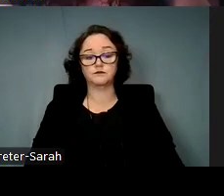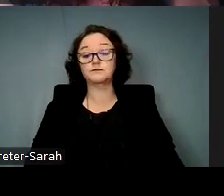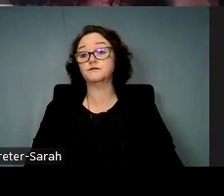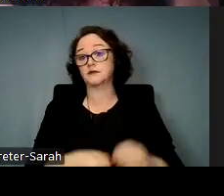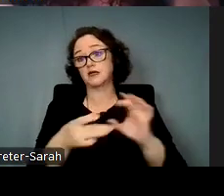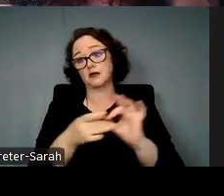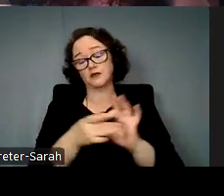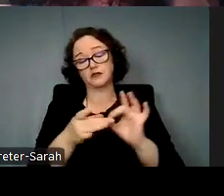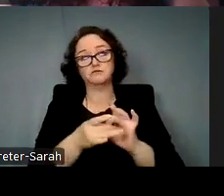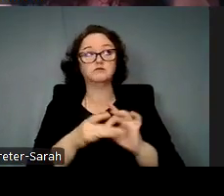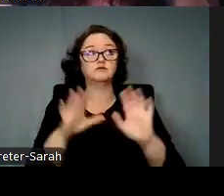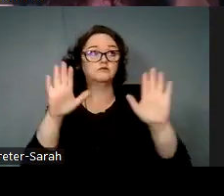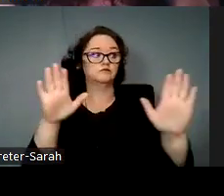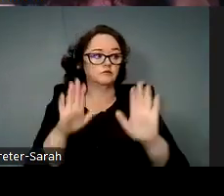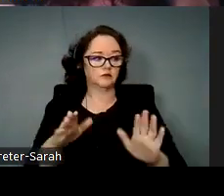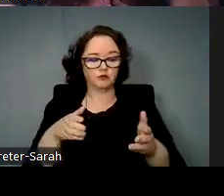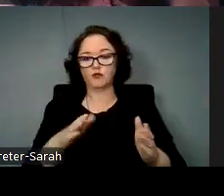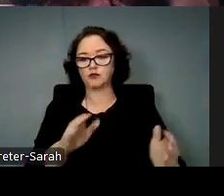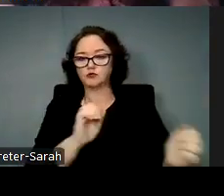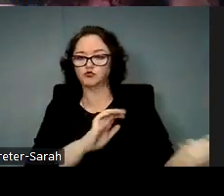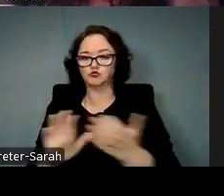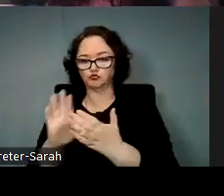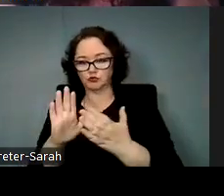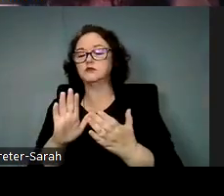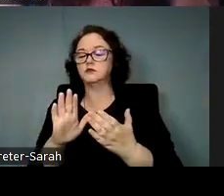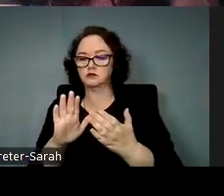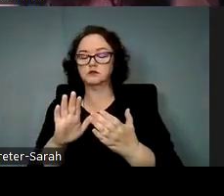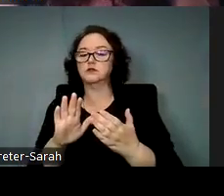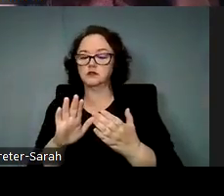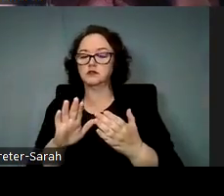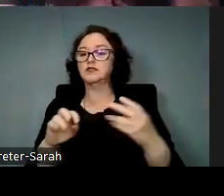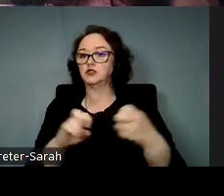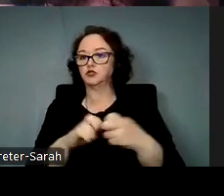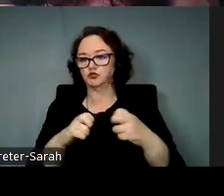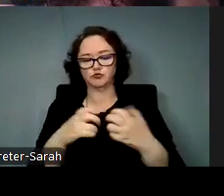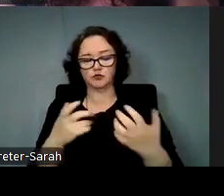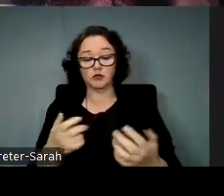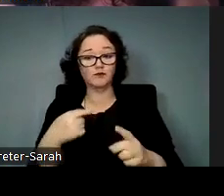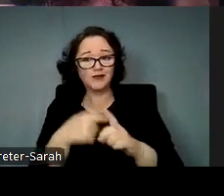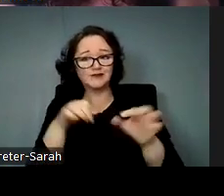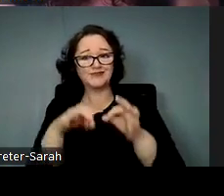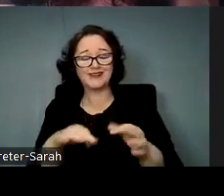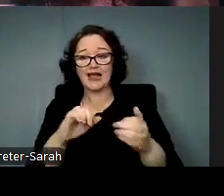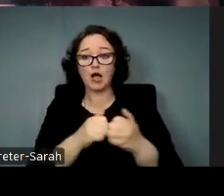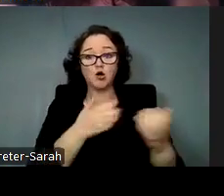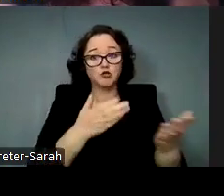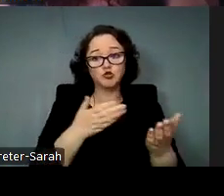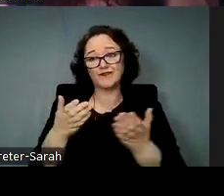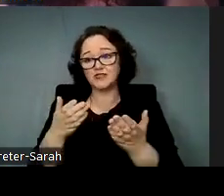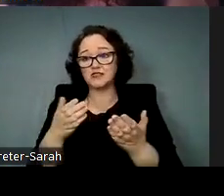addressing issues with, how do all of the services work together? So, for example, if you can get community supports,